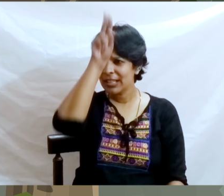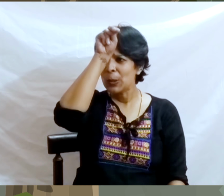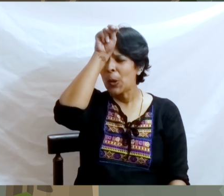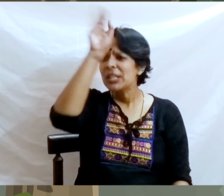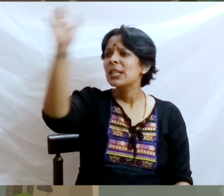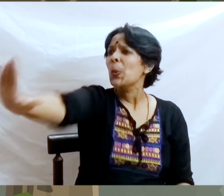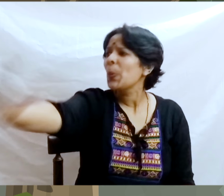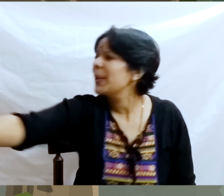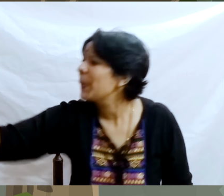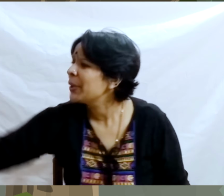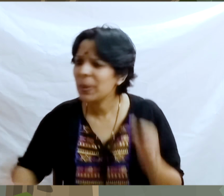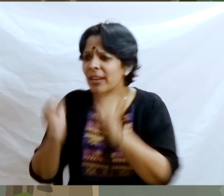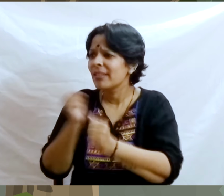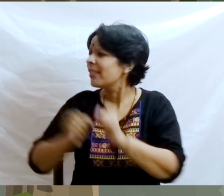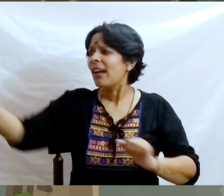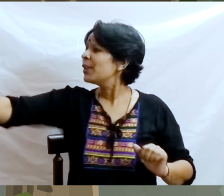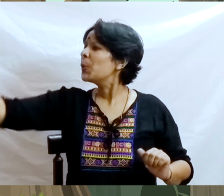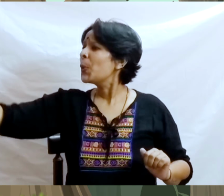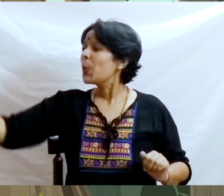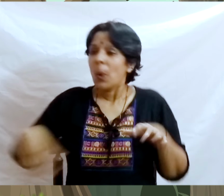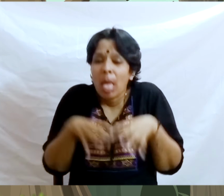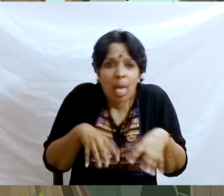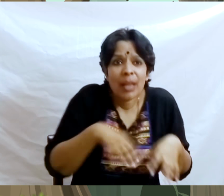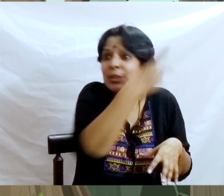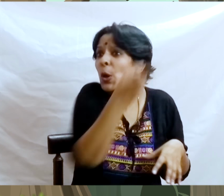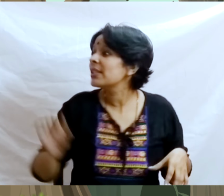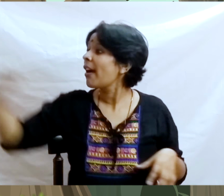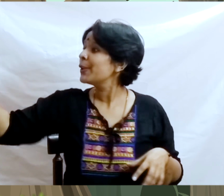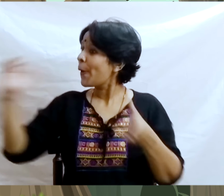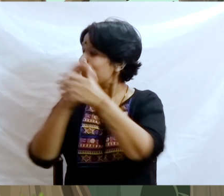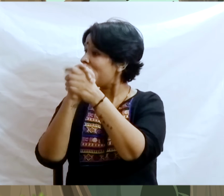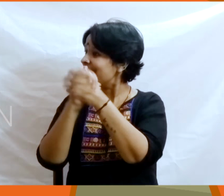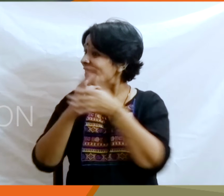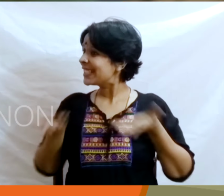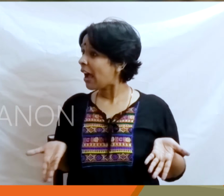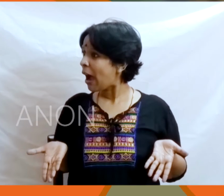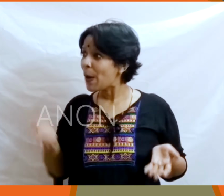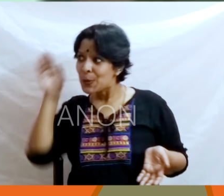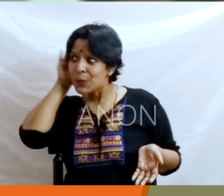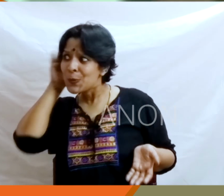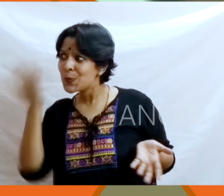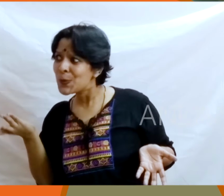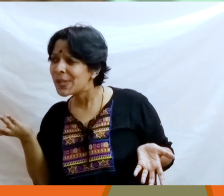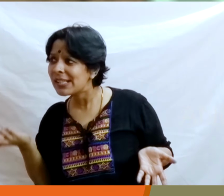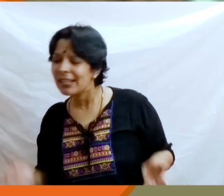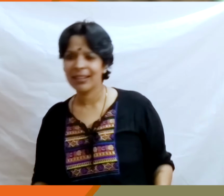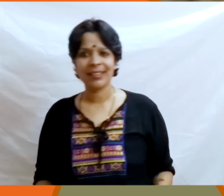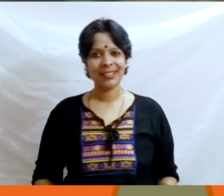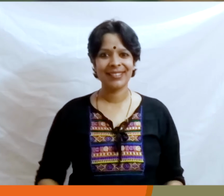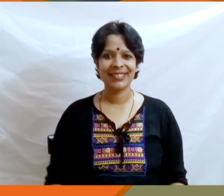“Wait!” cried the cock. “Why are you running?” “The dogs are your friends now!” “Of course Yes!”answered the fox.